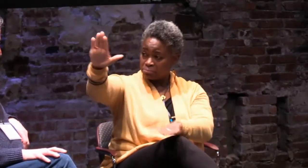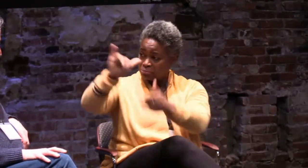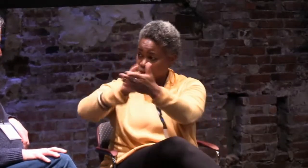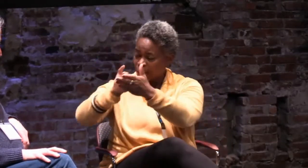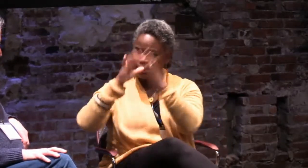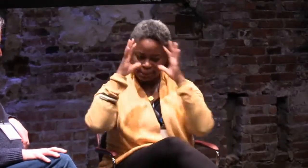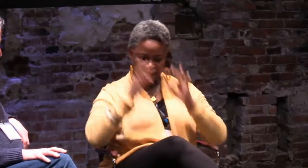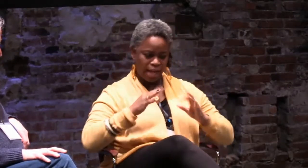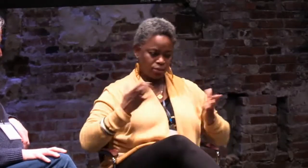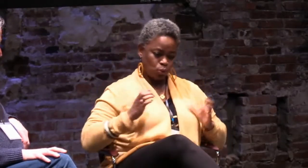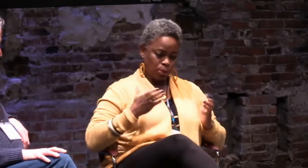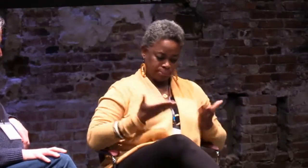Now Jade Bryan,